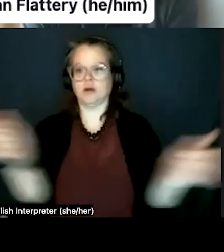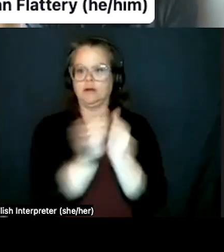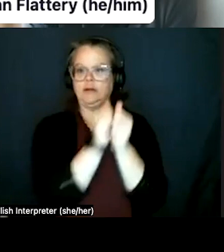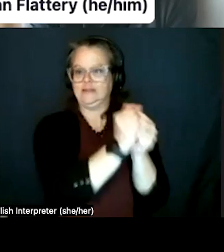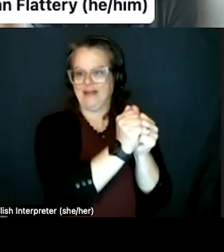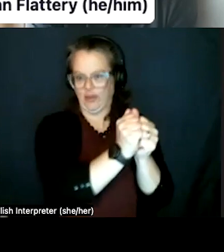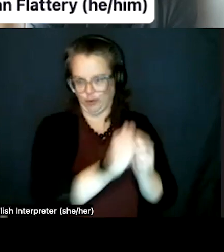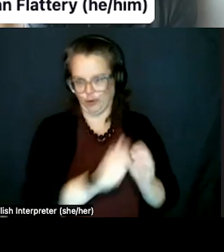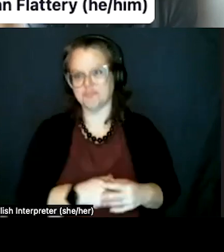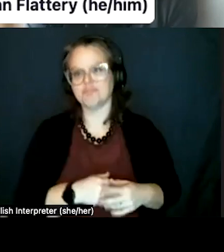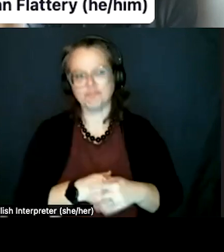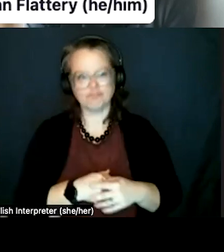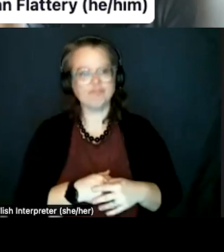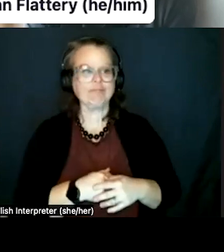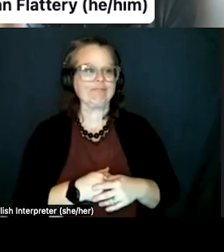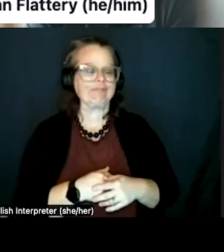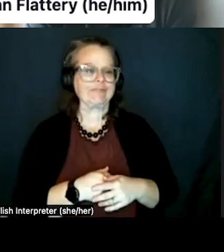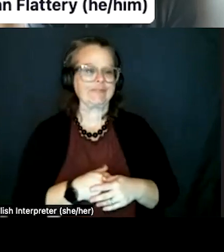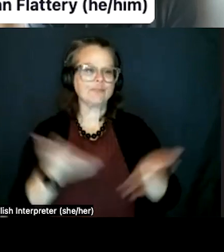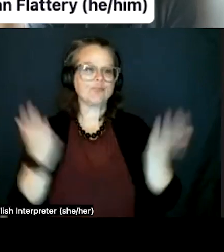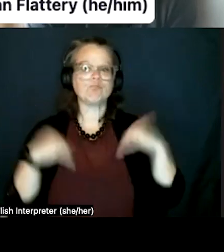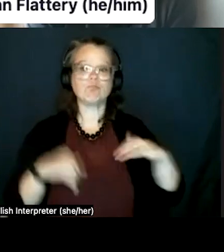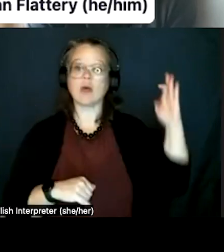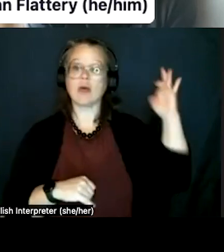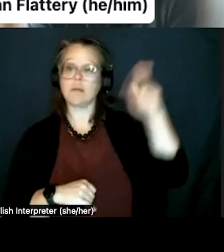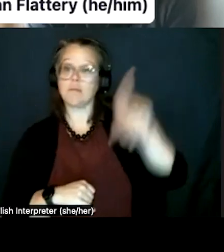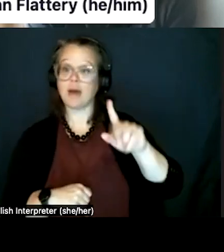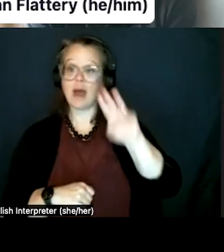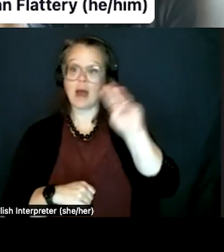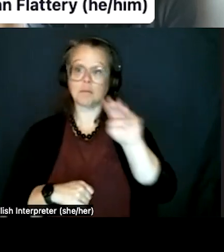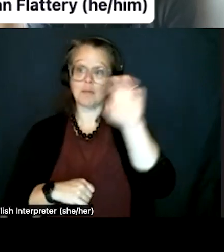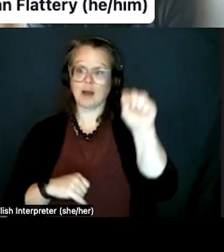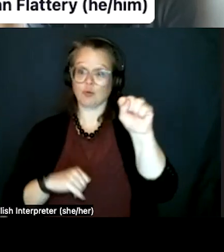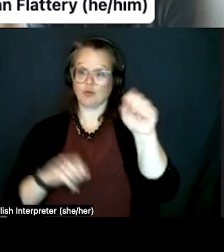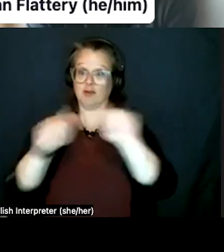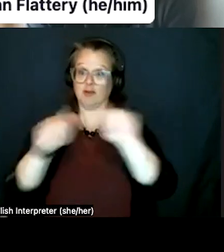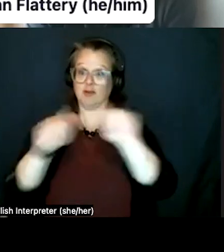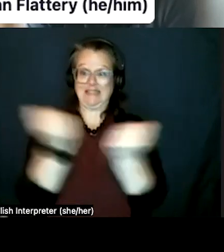back into Teams and you can use this as a hub just to see all the tasks as well as all the